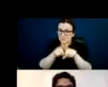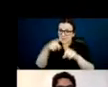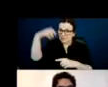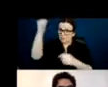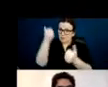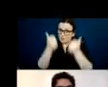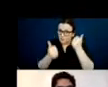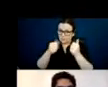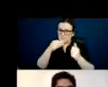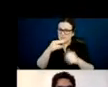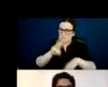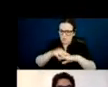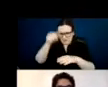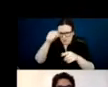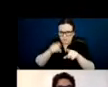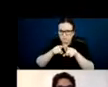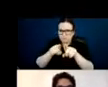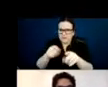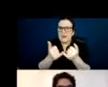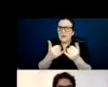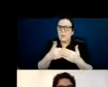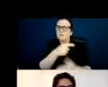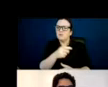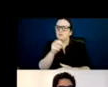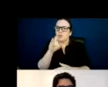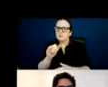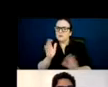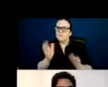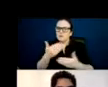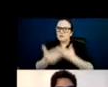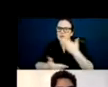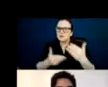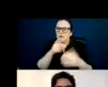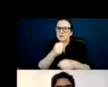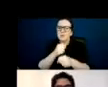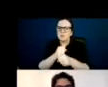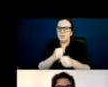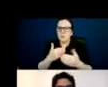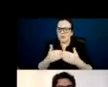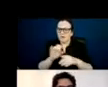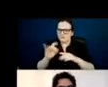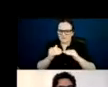what Rosemary has said in terms of what are the standards that the Convention on the Rights of